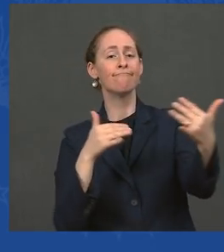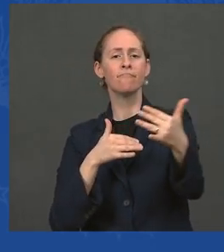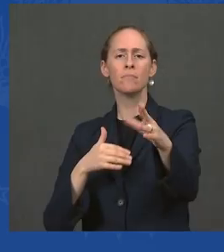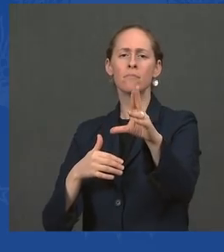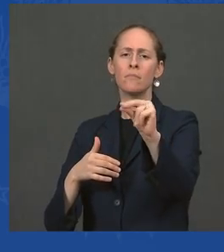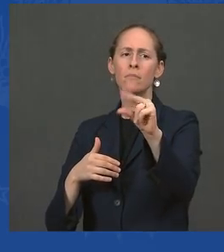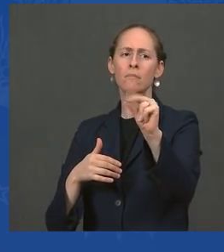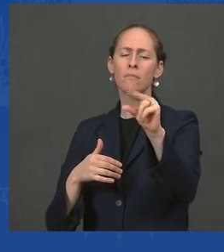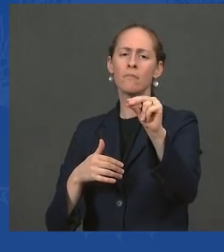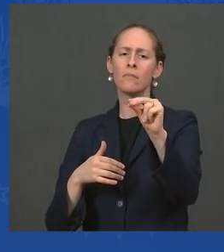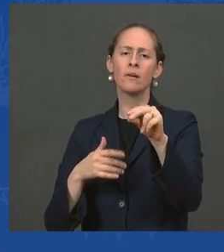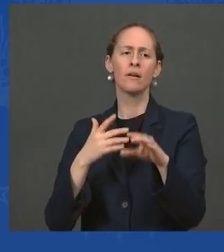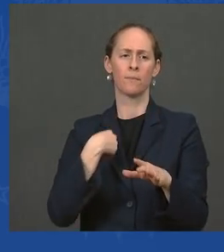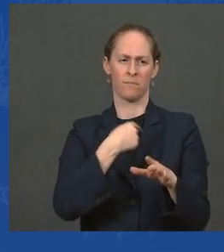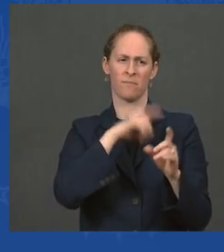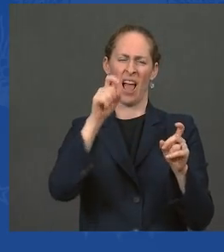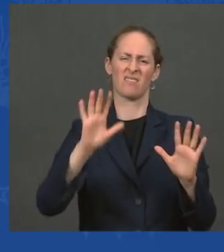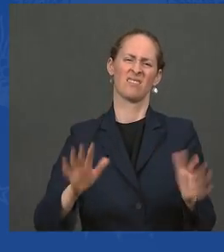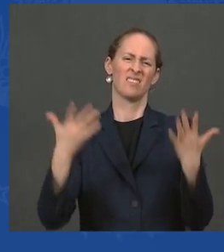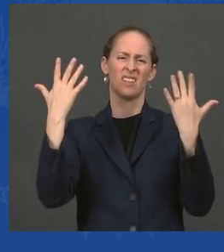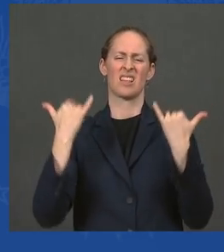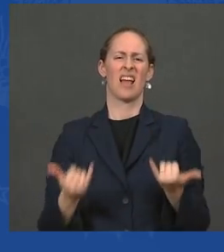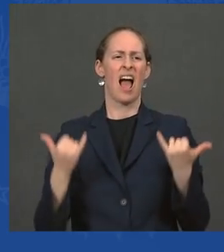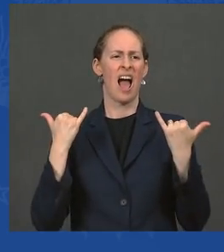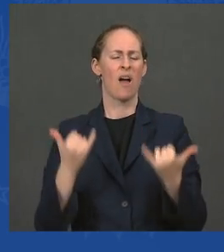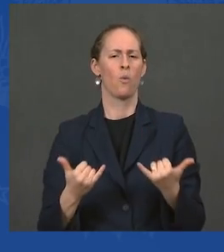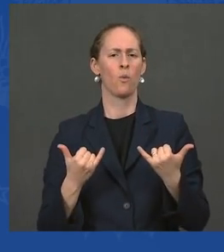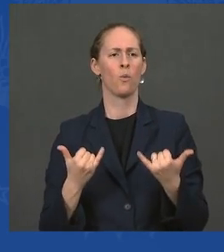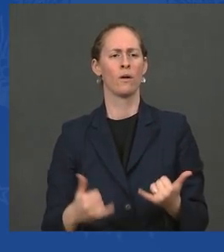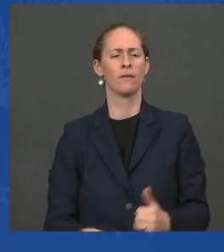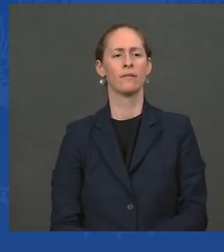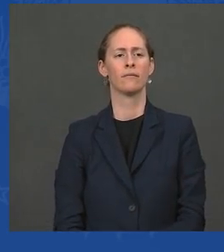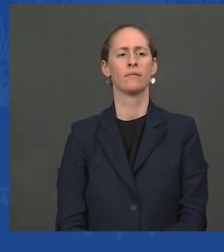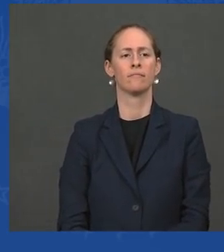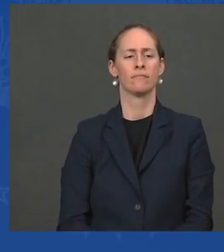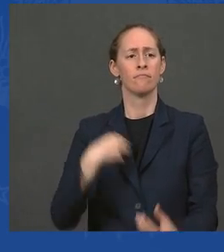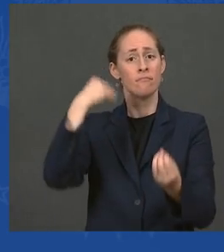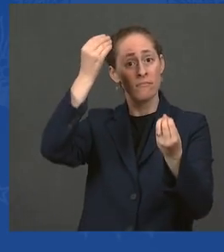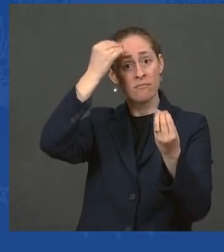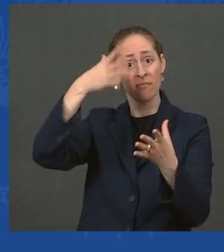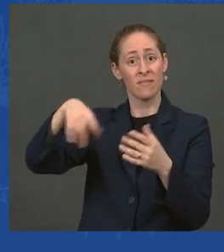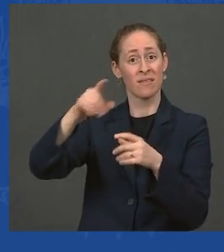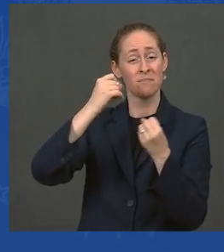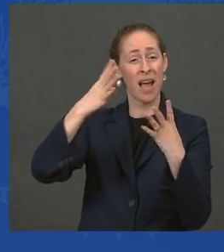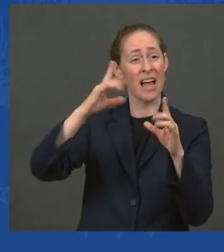and our workforce. And here's the deal: These jobs will create -- that we're going to create for people